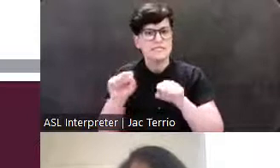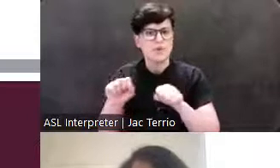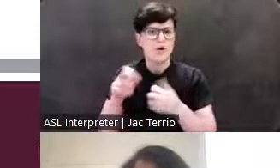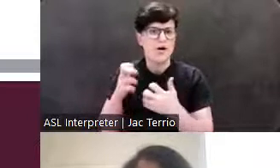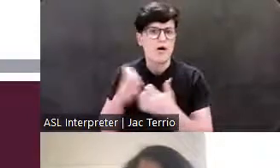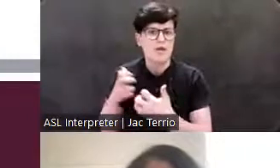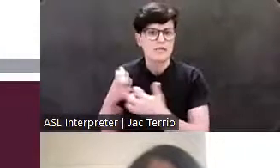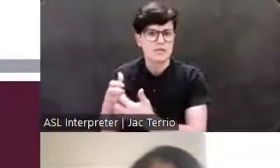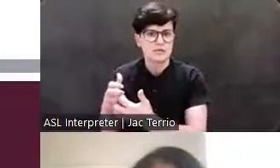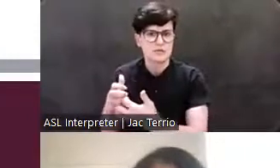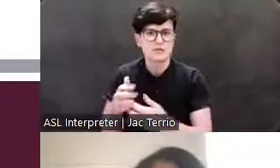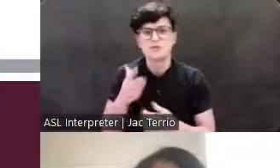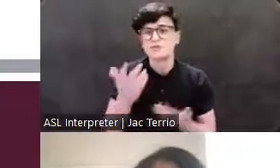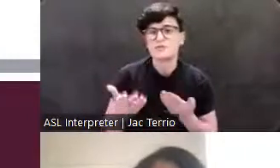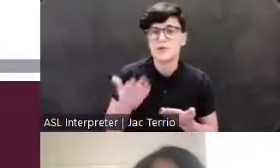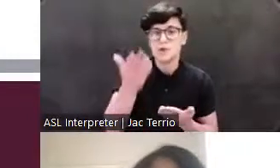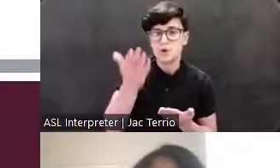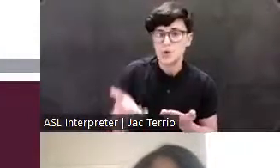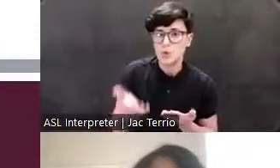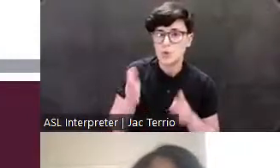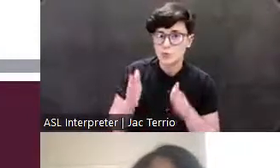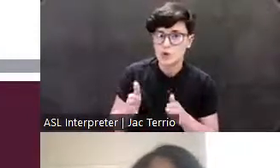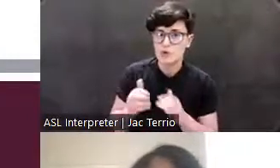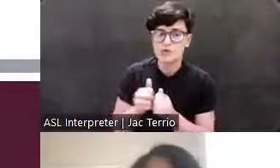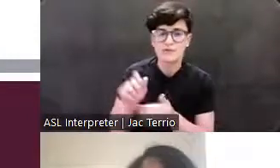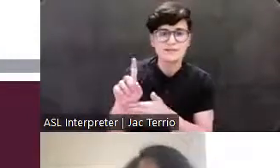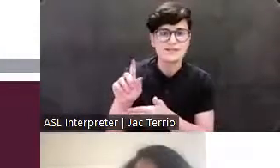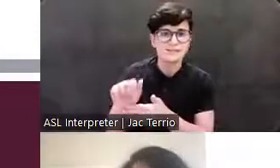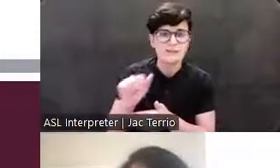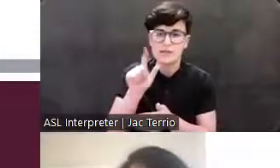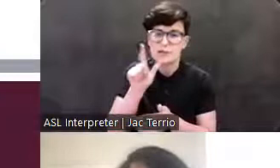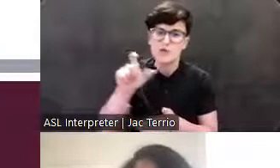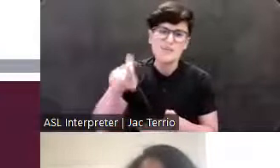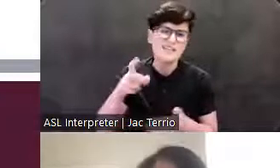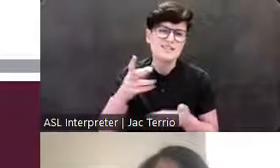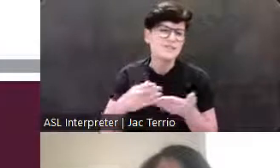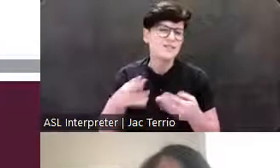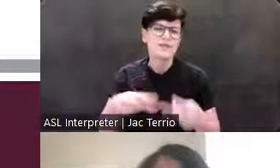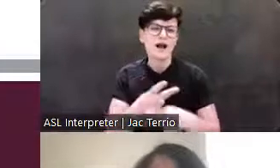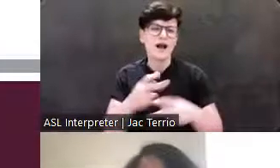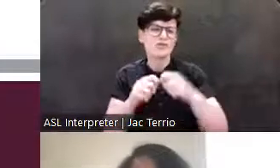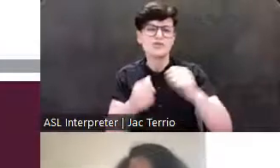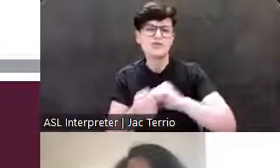You may be a person with a disability who needs some sort of change in a rule or policy